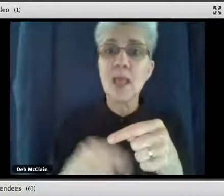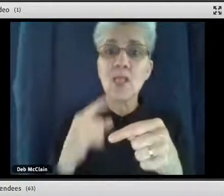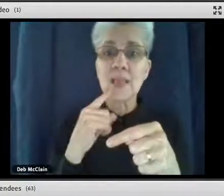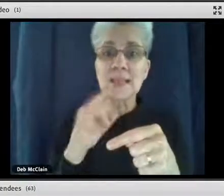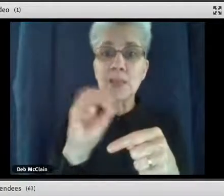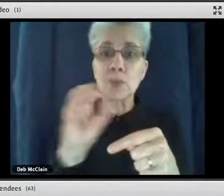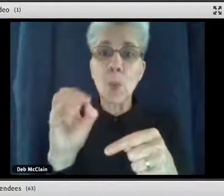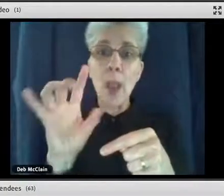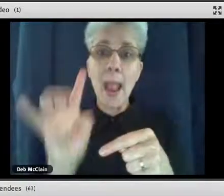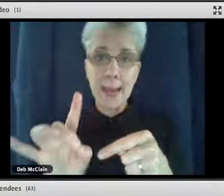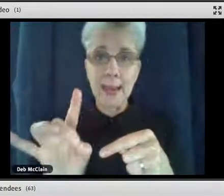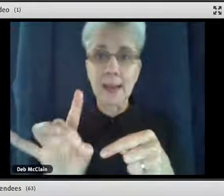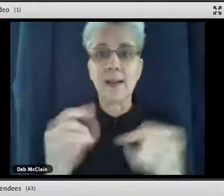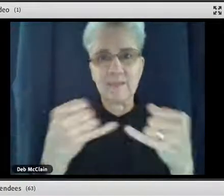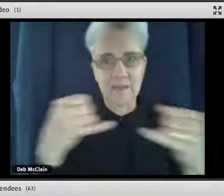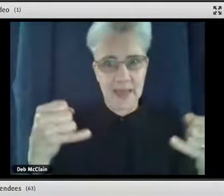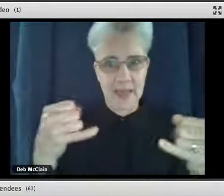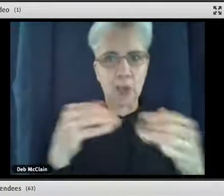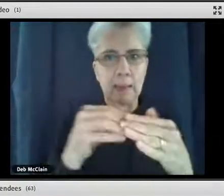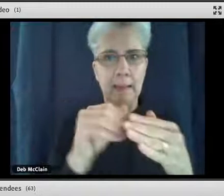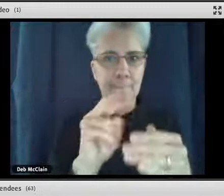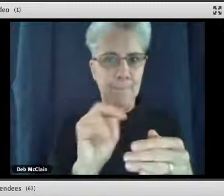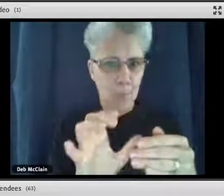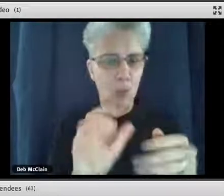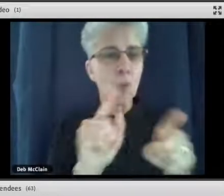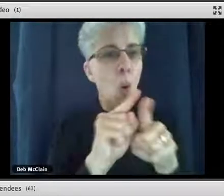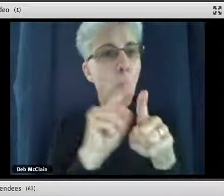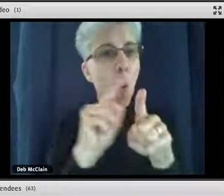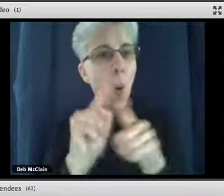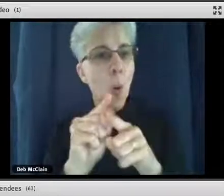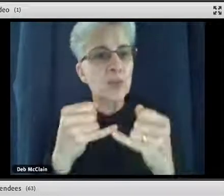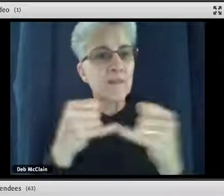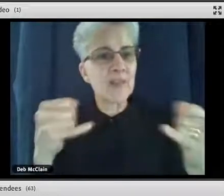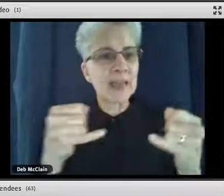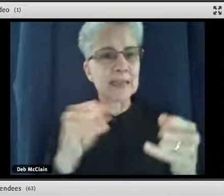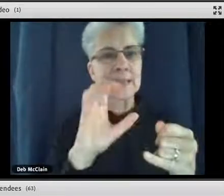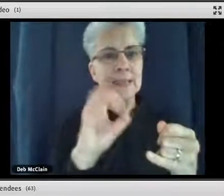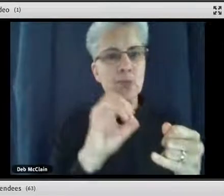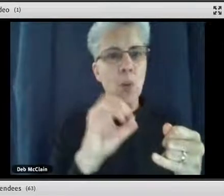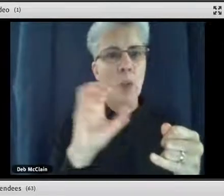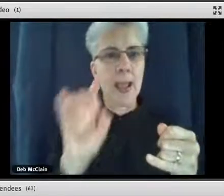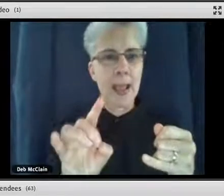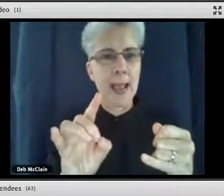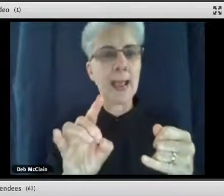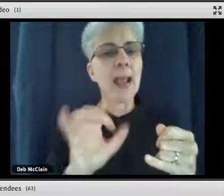That is the 000 field in MARC, as well as the field 008, okay?